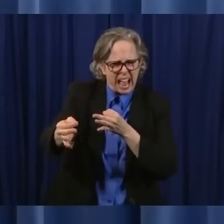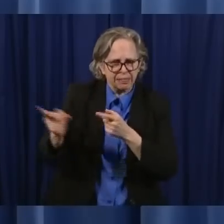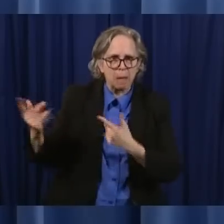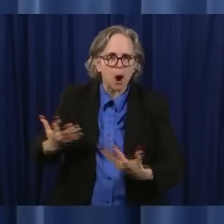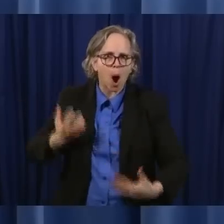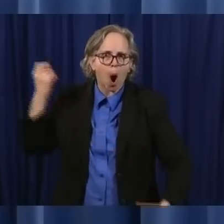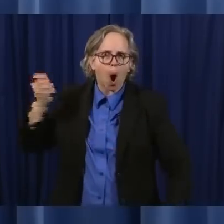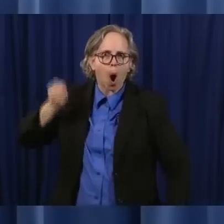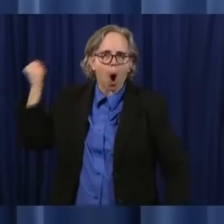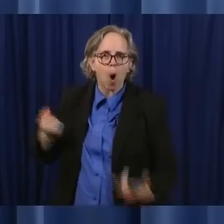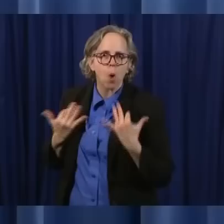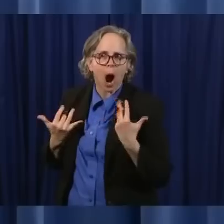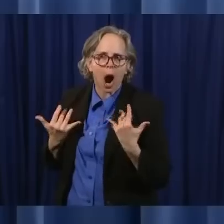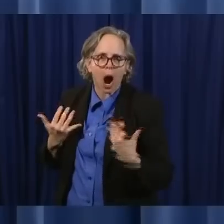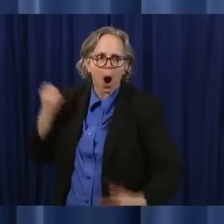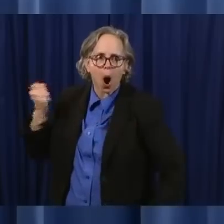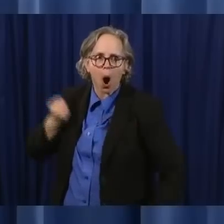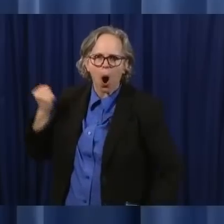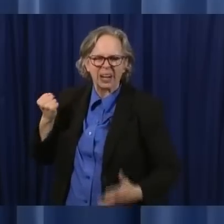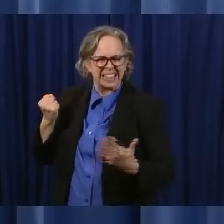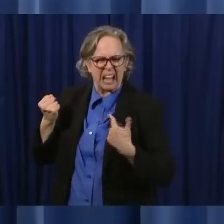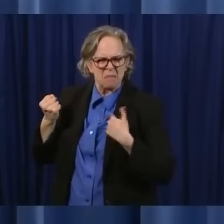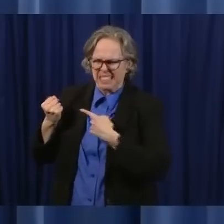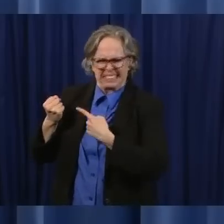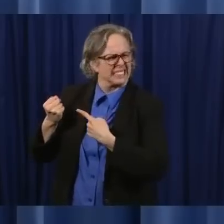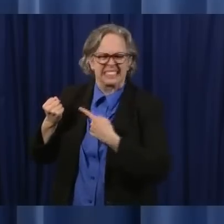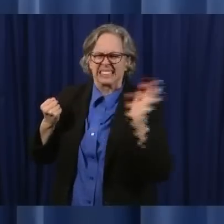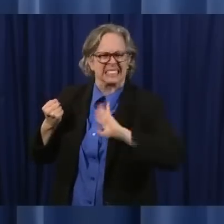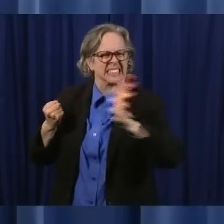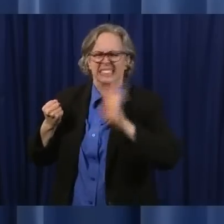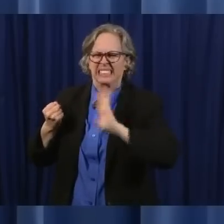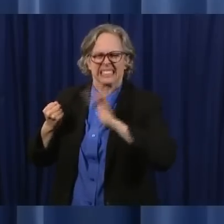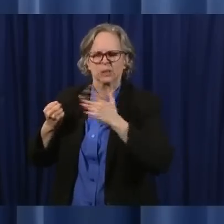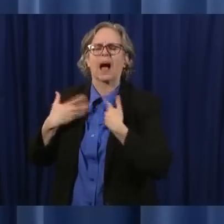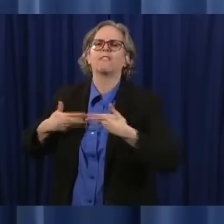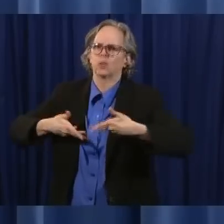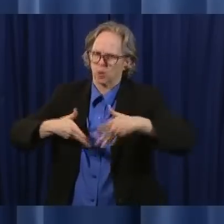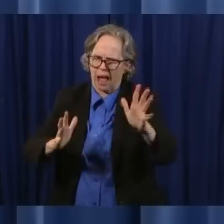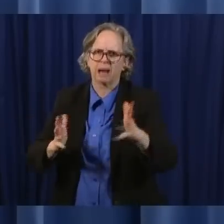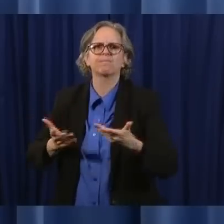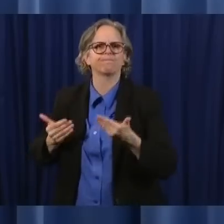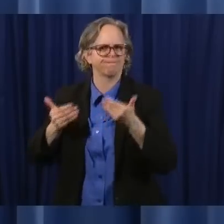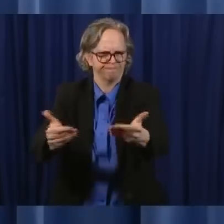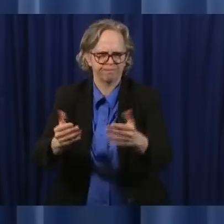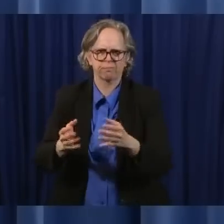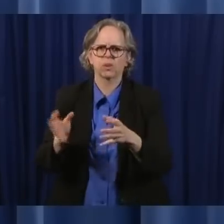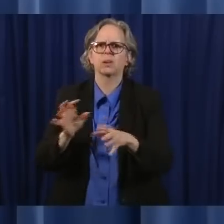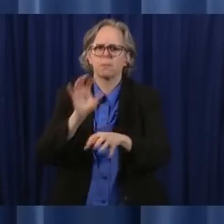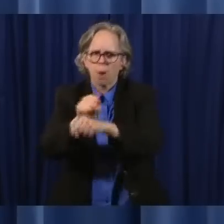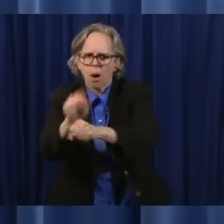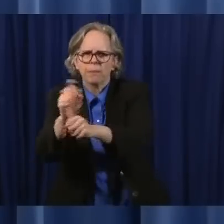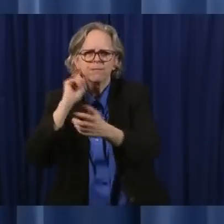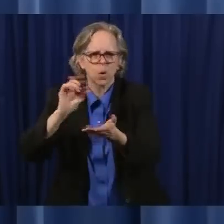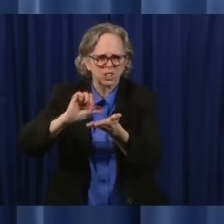PROCEDURES AND SURGERIES DELAYED. THEY HAVE BEEN WAITING. AND IT IS TIME FOR THEM TO CATCH UP.